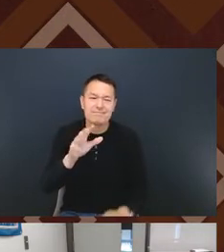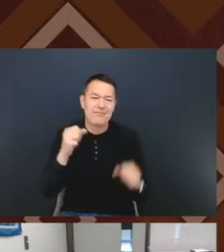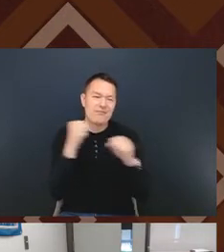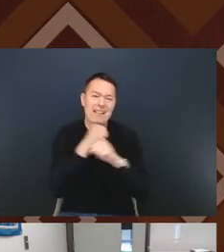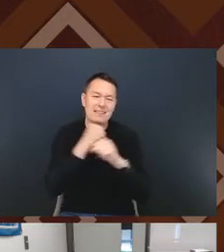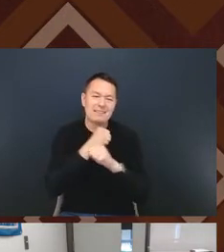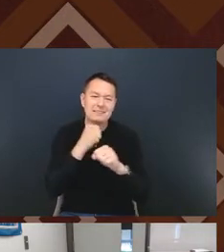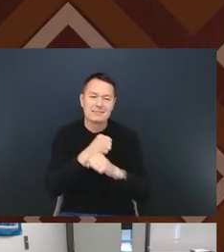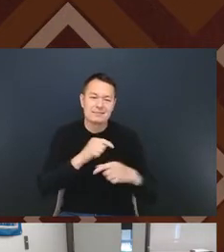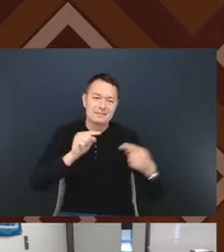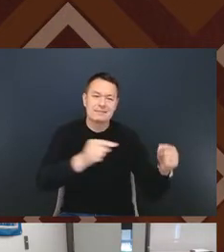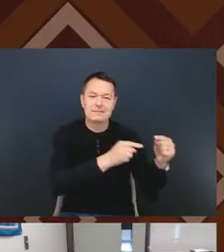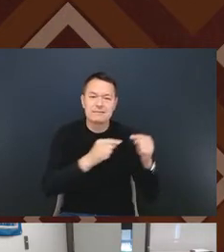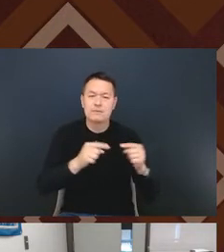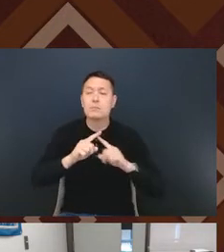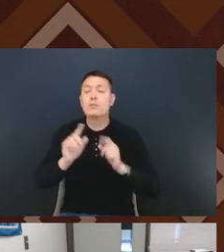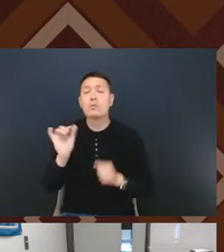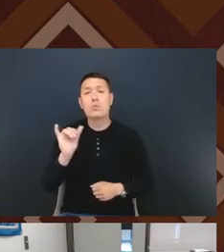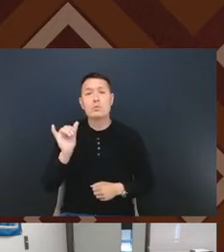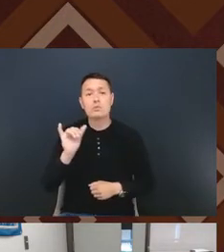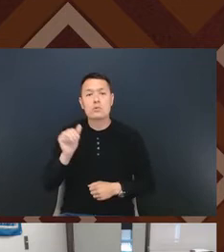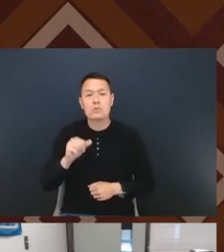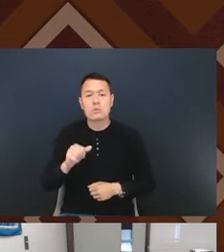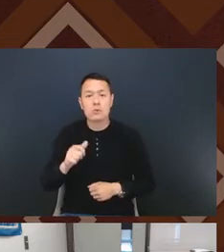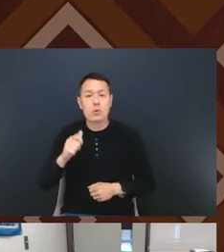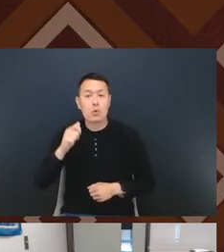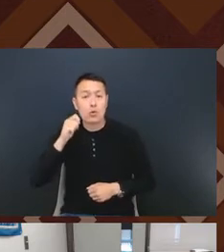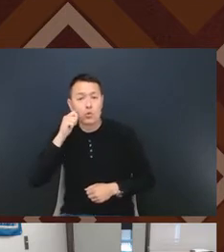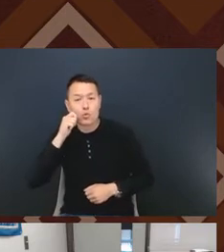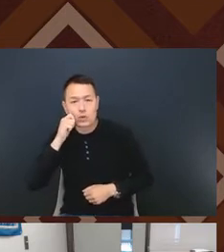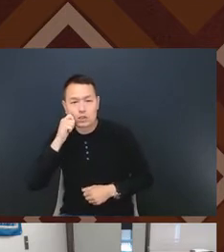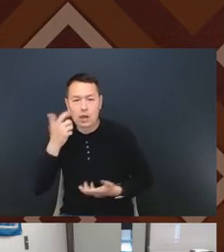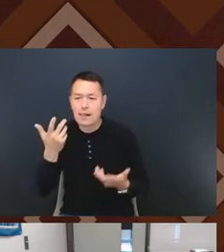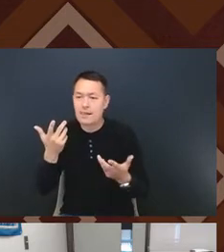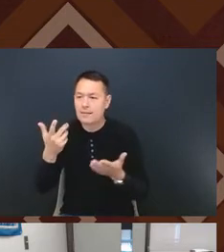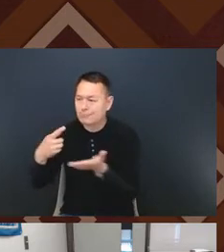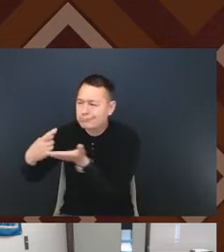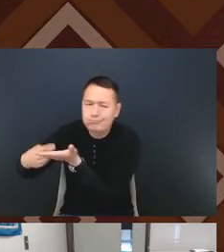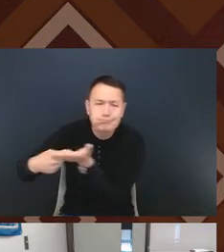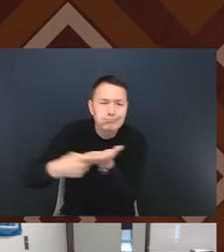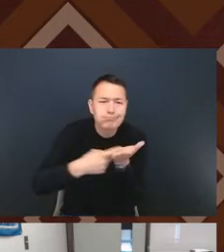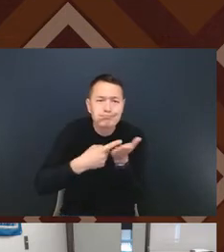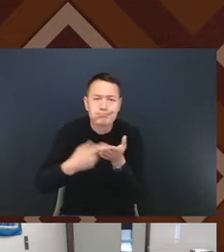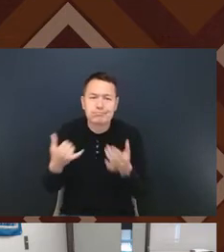but also this this sort of racial reckoning that we've had in the last sort of year and a half,